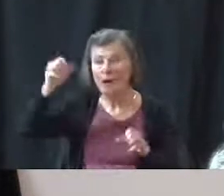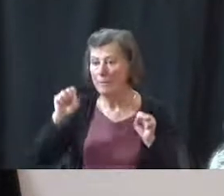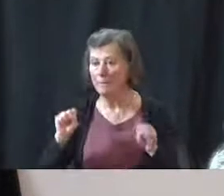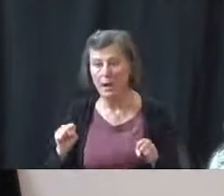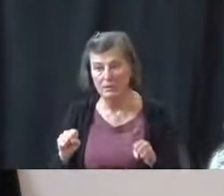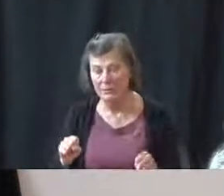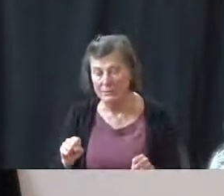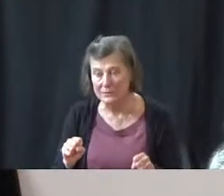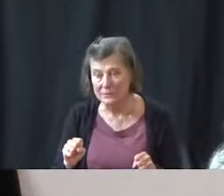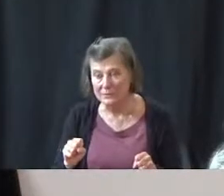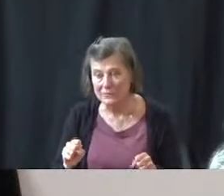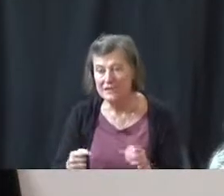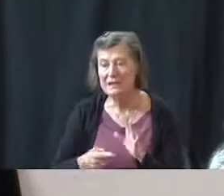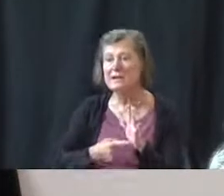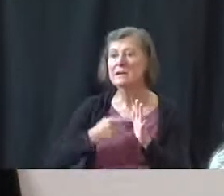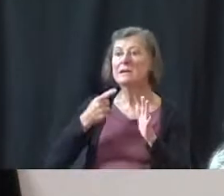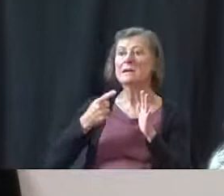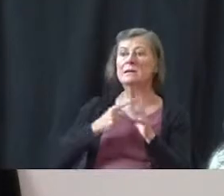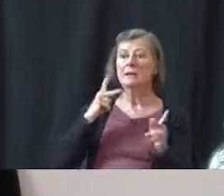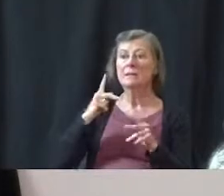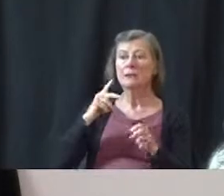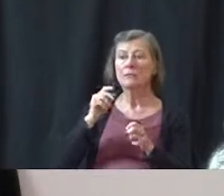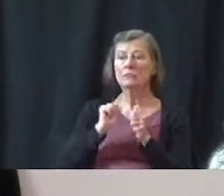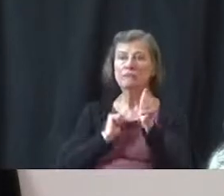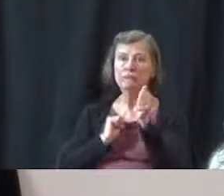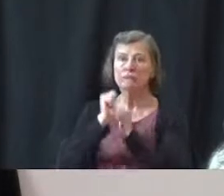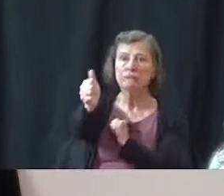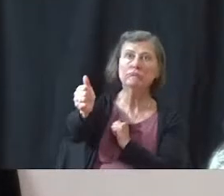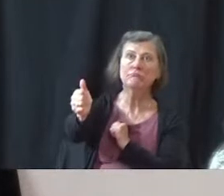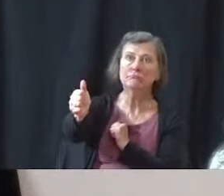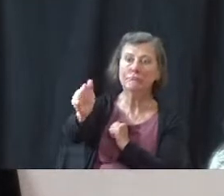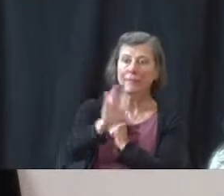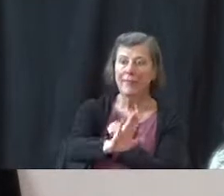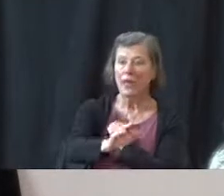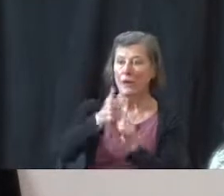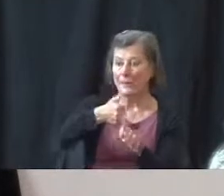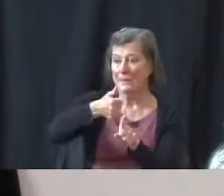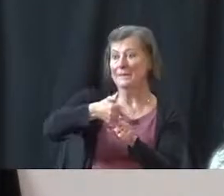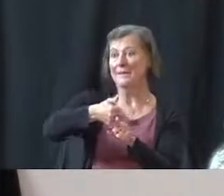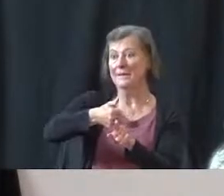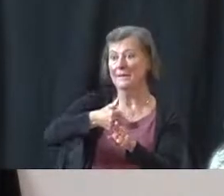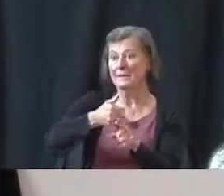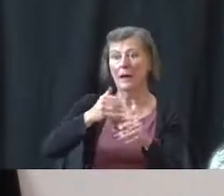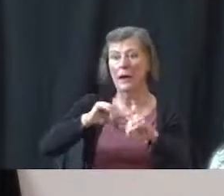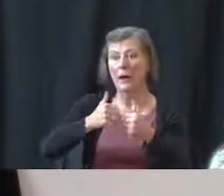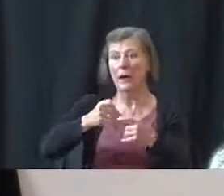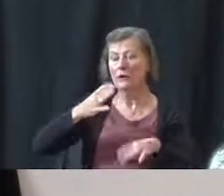People sometimes transcend themselves, simply by getting caught up, swept up in the spirit